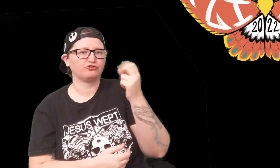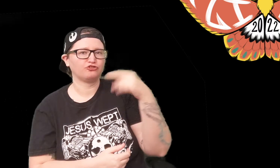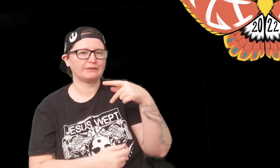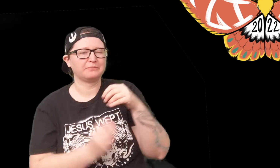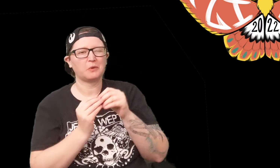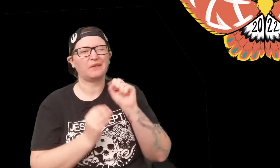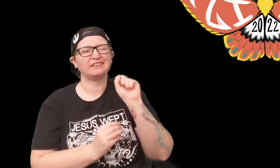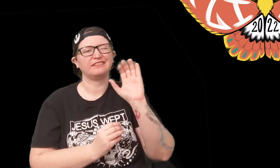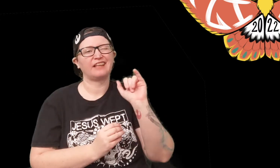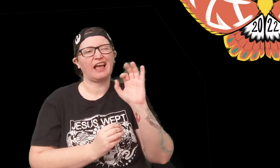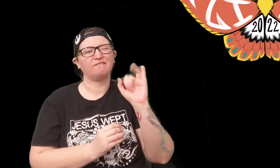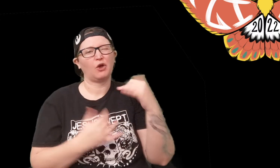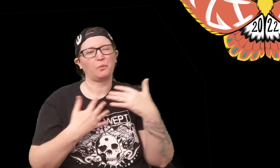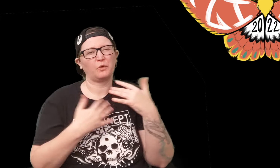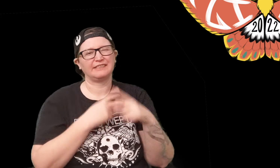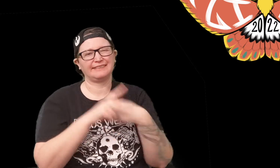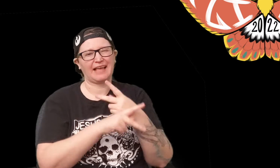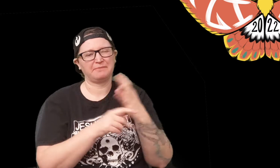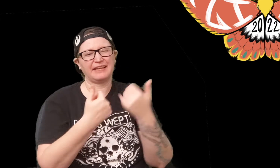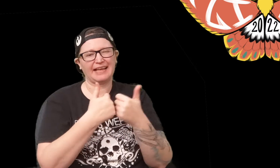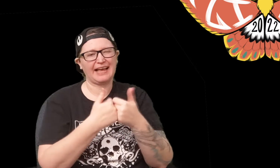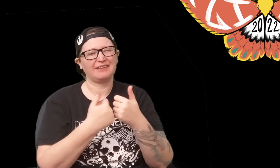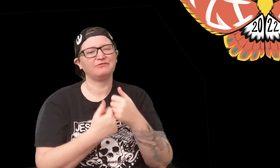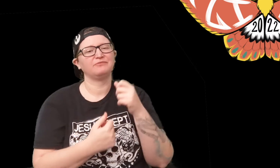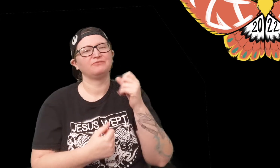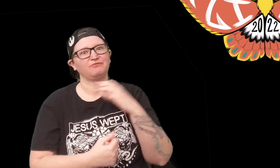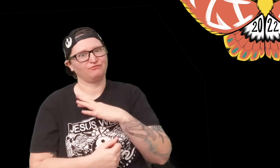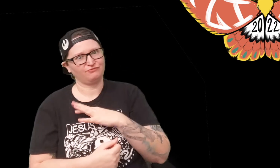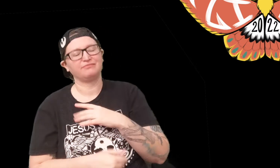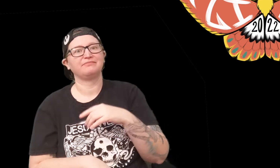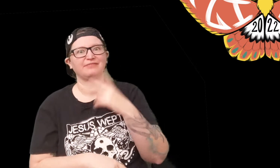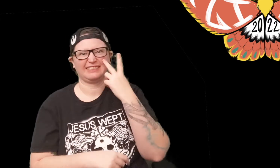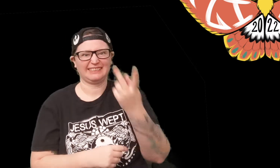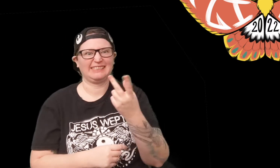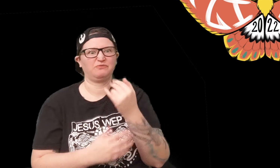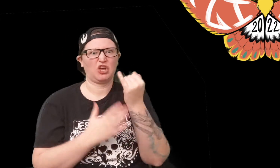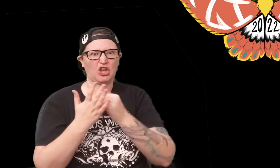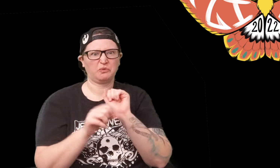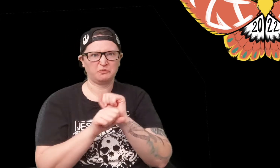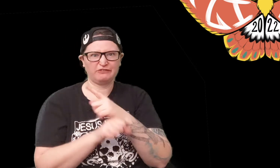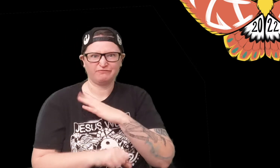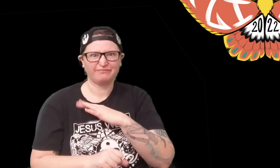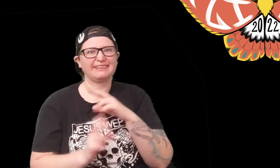to fit the Mothership more Sci-fi Horror sort of game which I thought was cool so as you saw